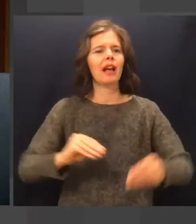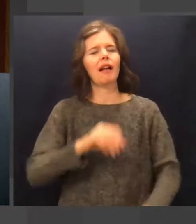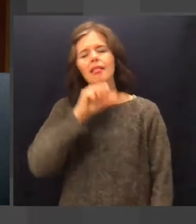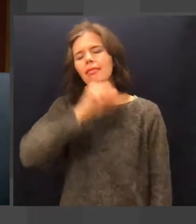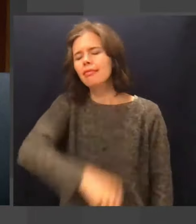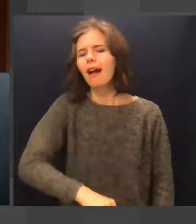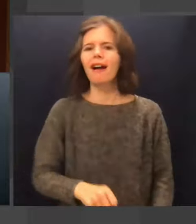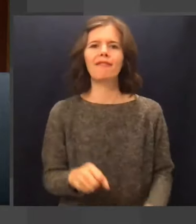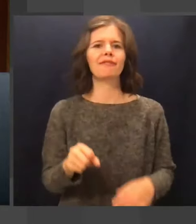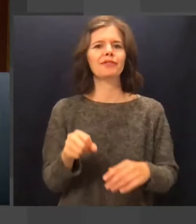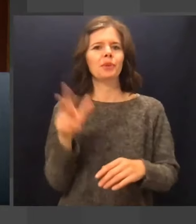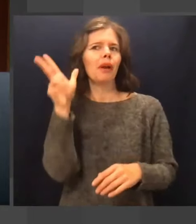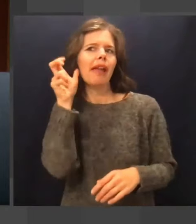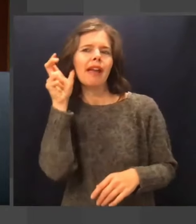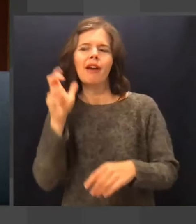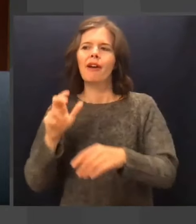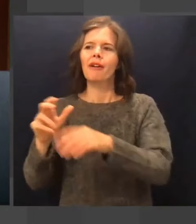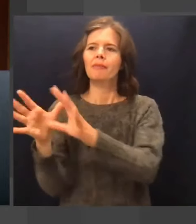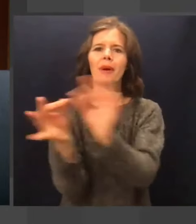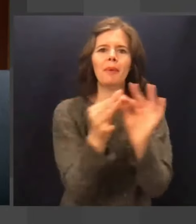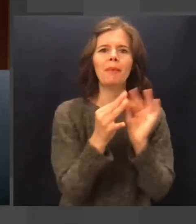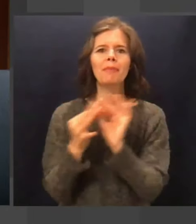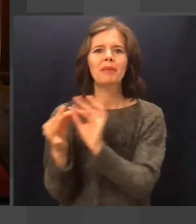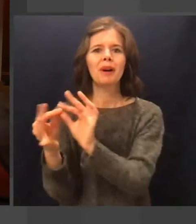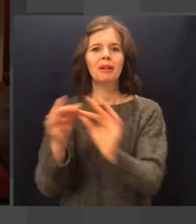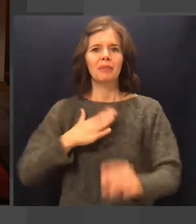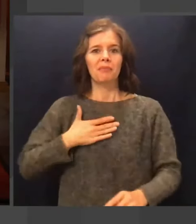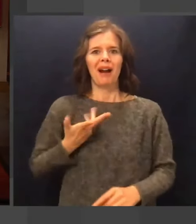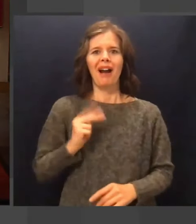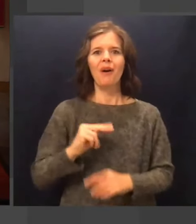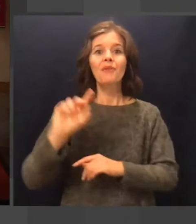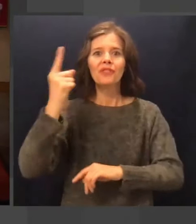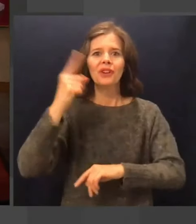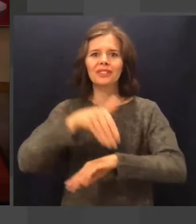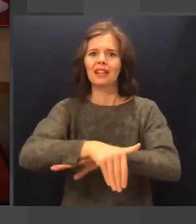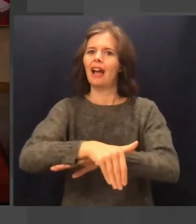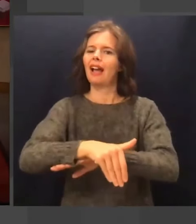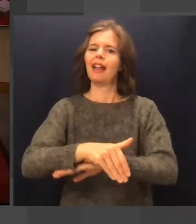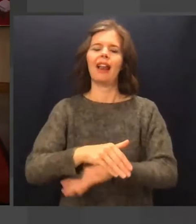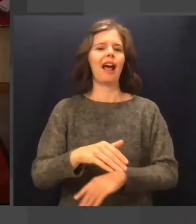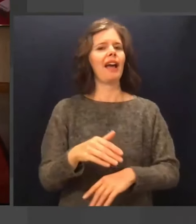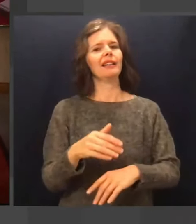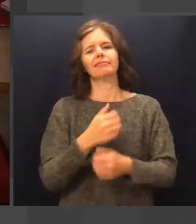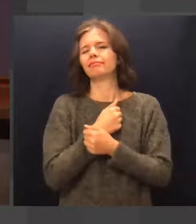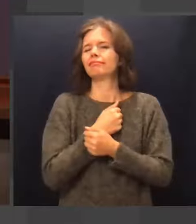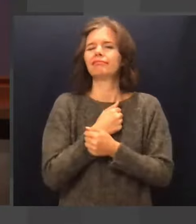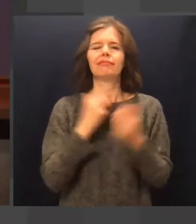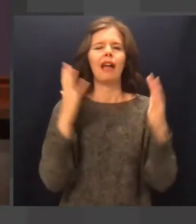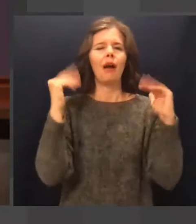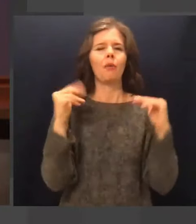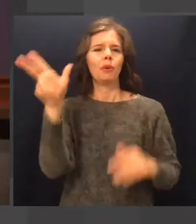FIRST NIGHT STORIES. I WAS VERY FOND OF MY FIRST